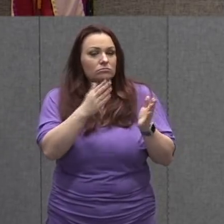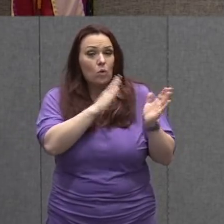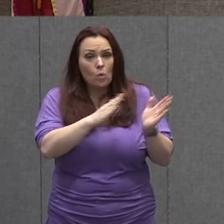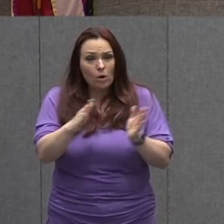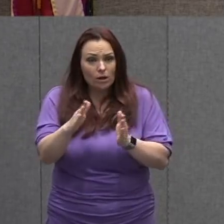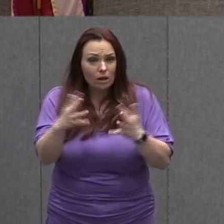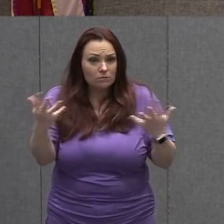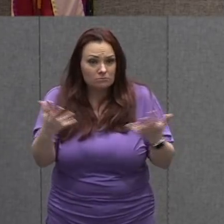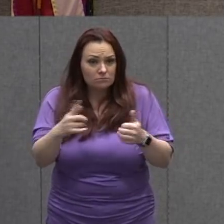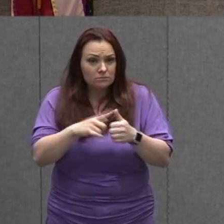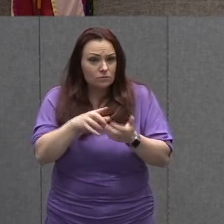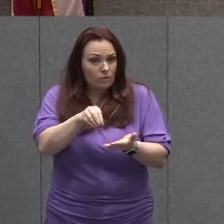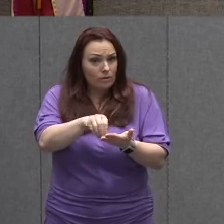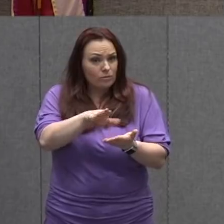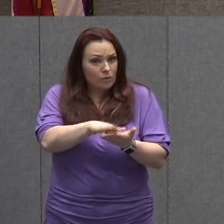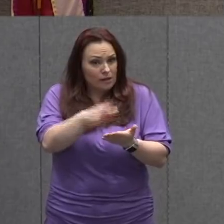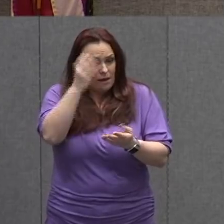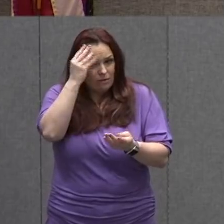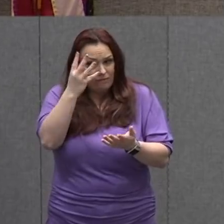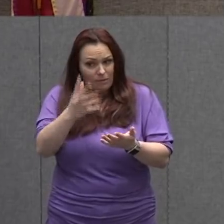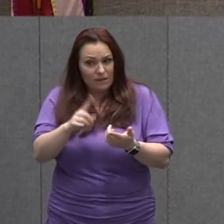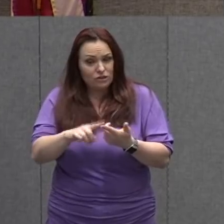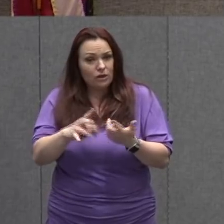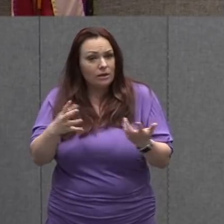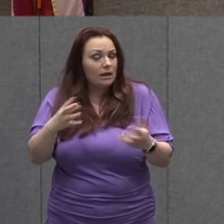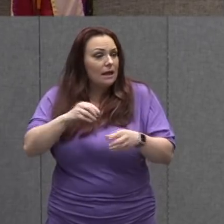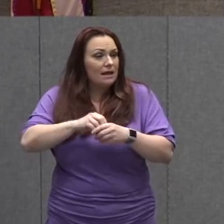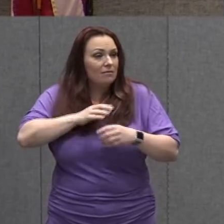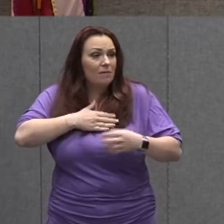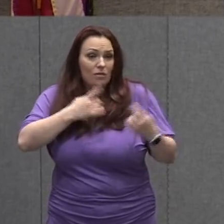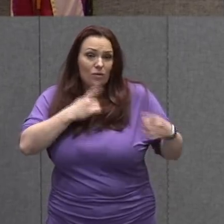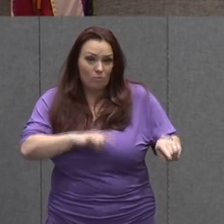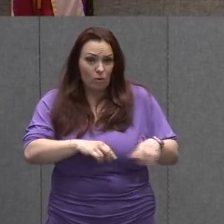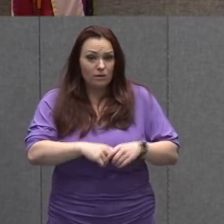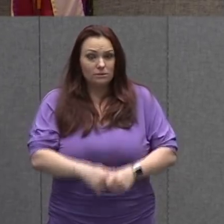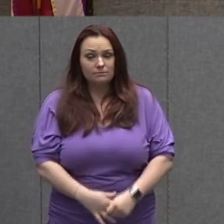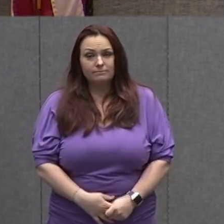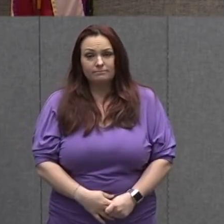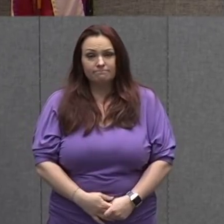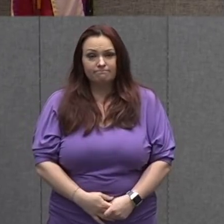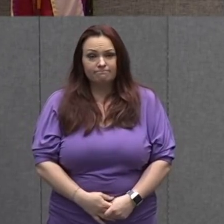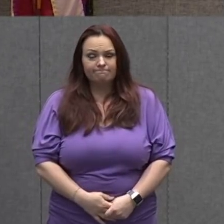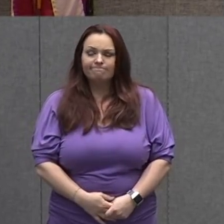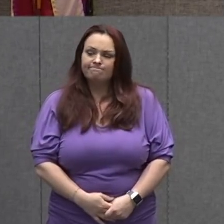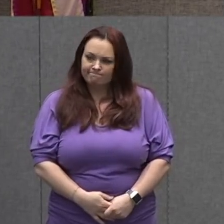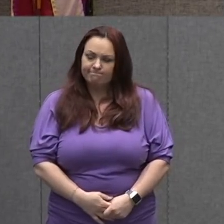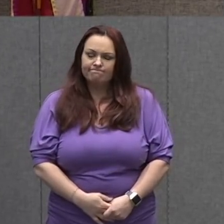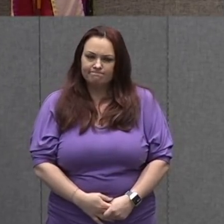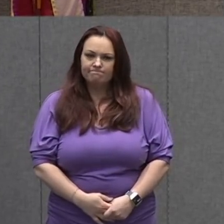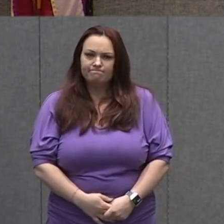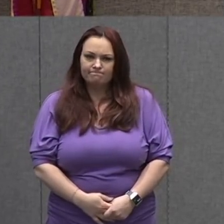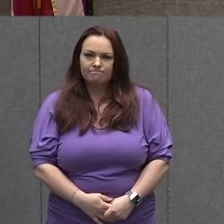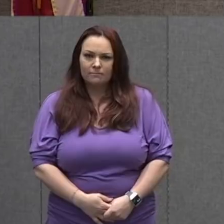do I want to put this information in my report. So, hmm, looking at the different topics,